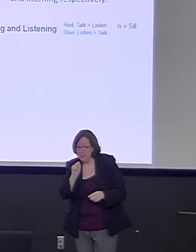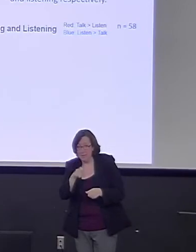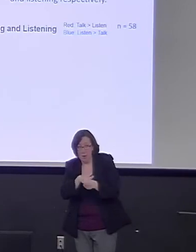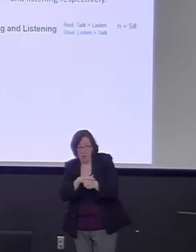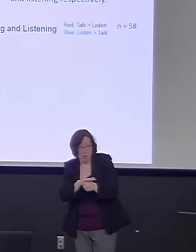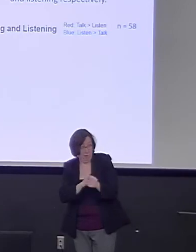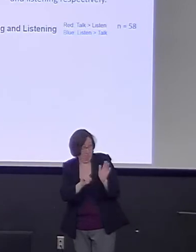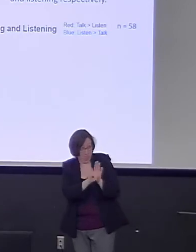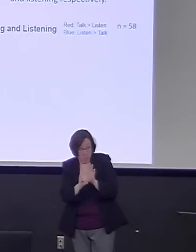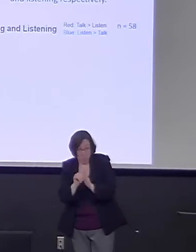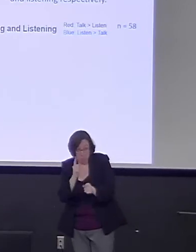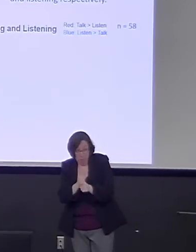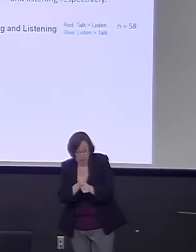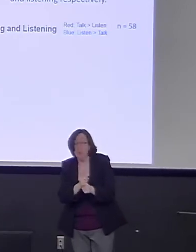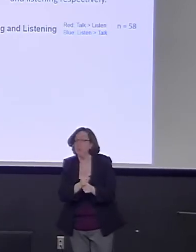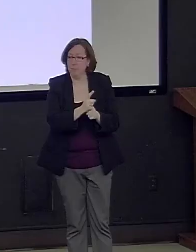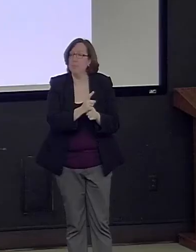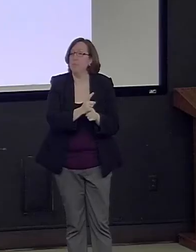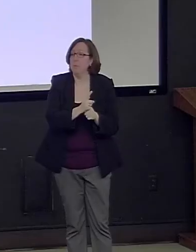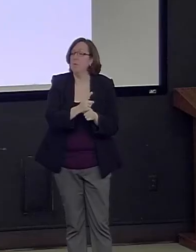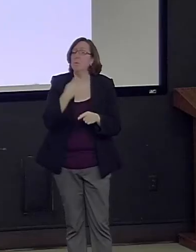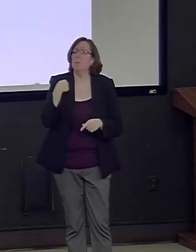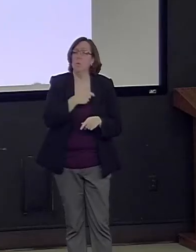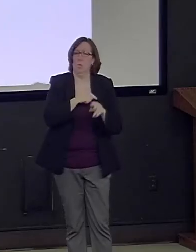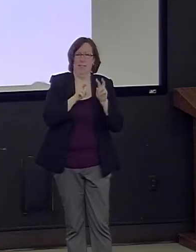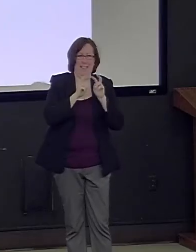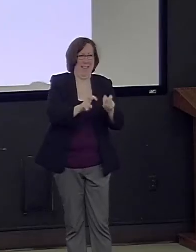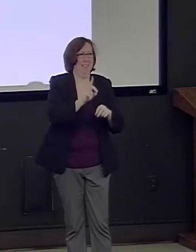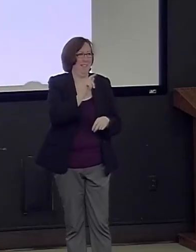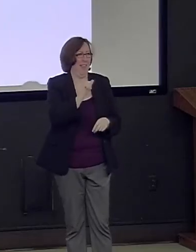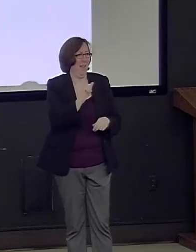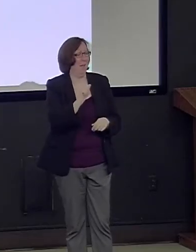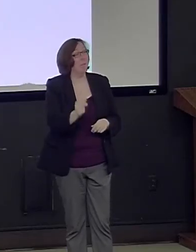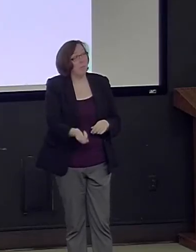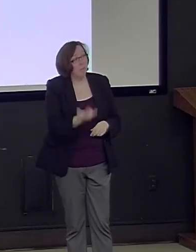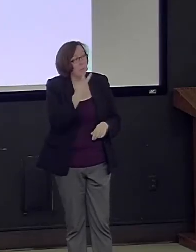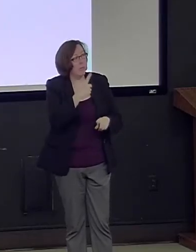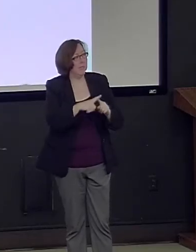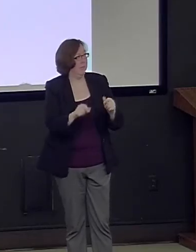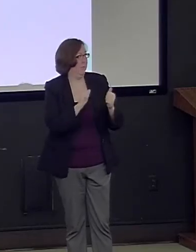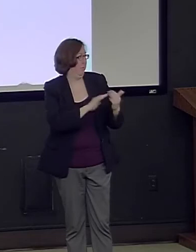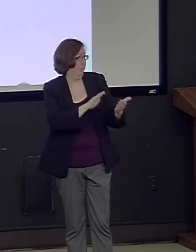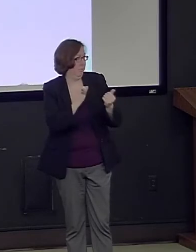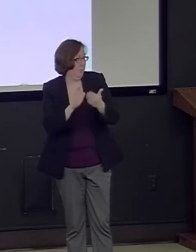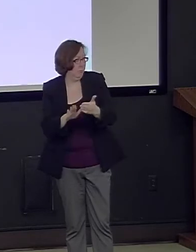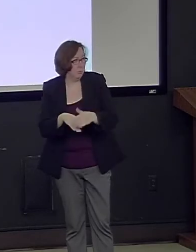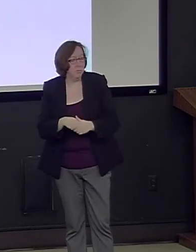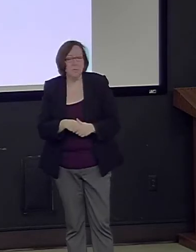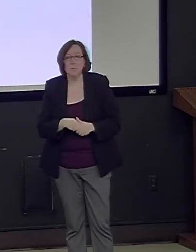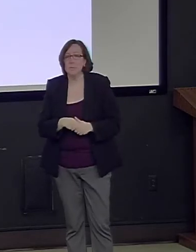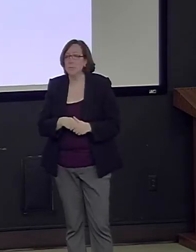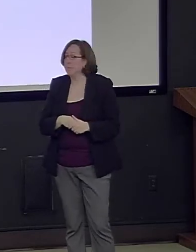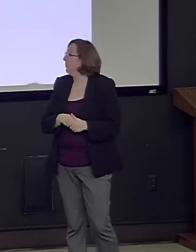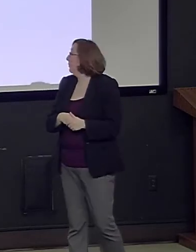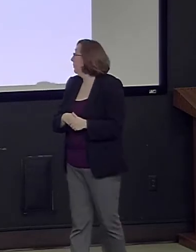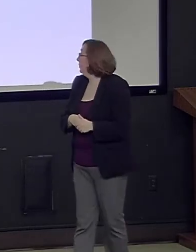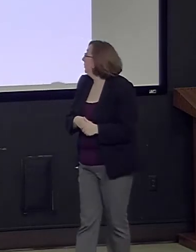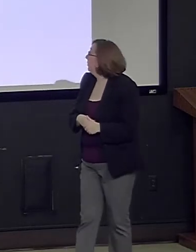we analyzed the data three different ways. The first way is the traditional way with